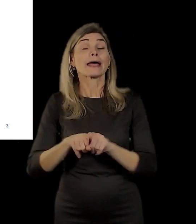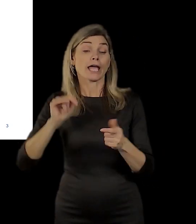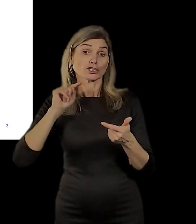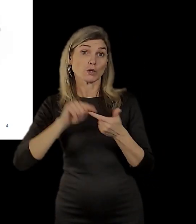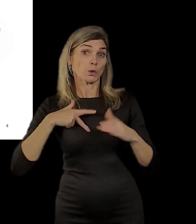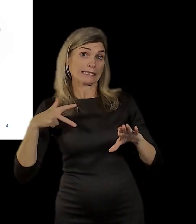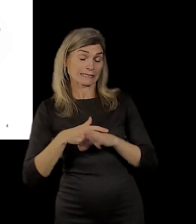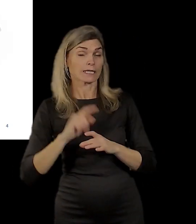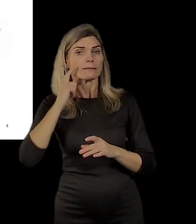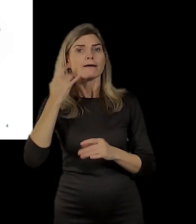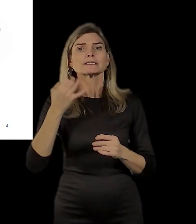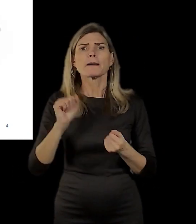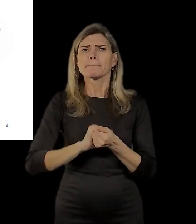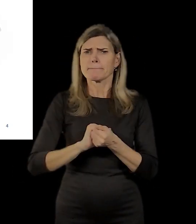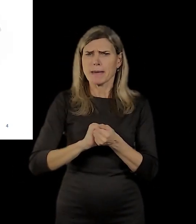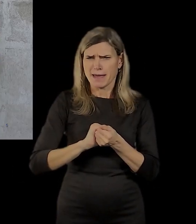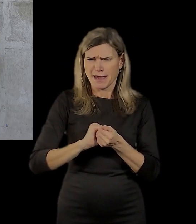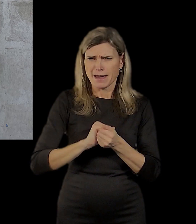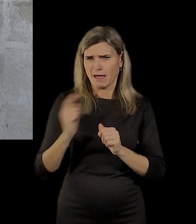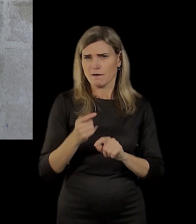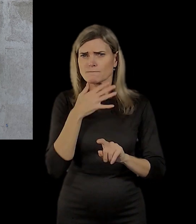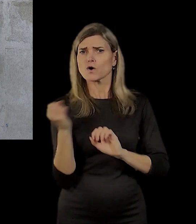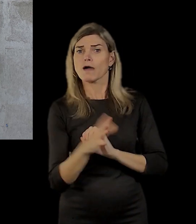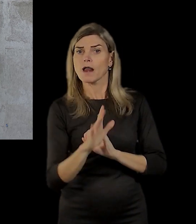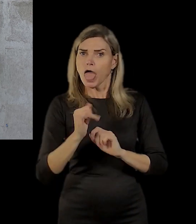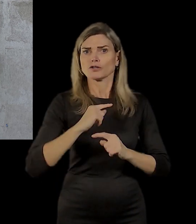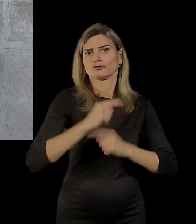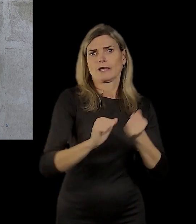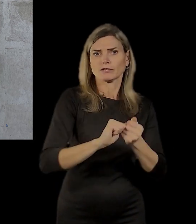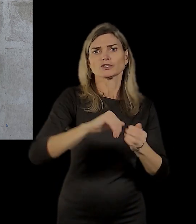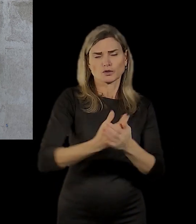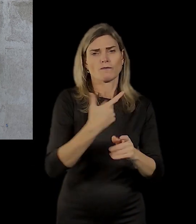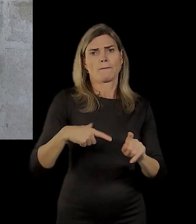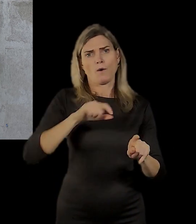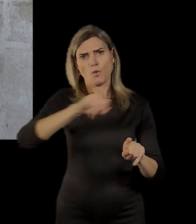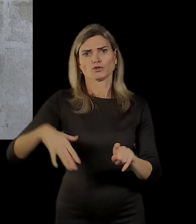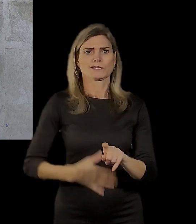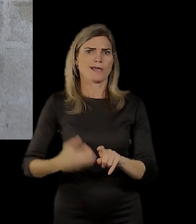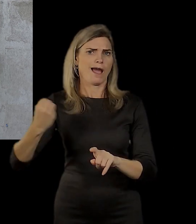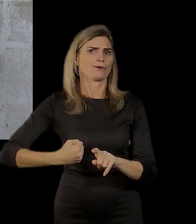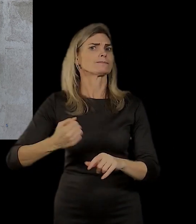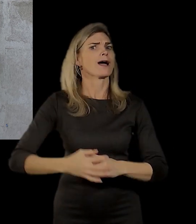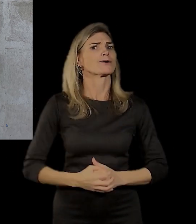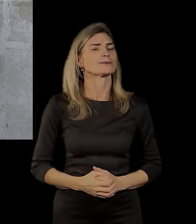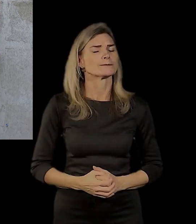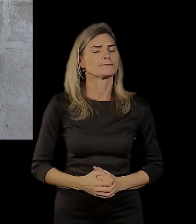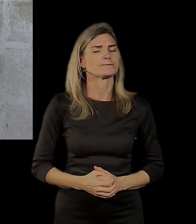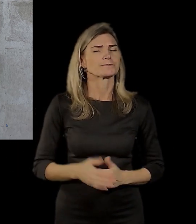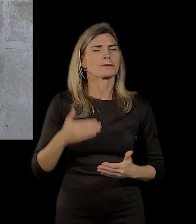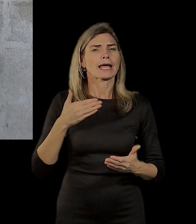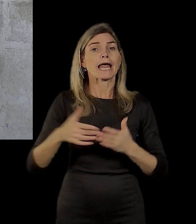we try to use everything we find there. So that we don't take it to the landfill,